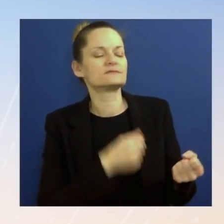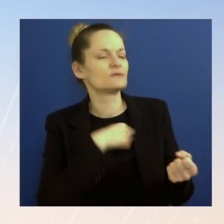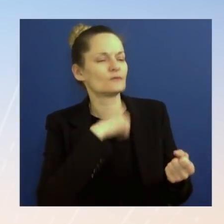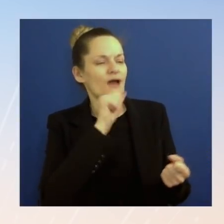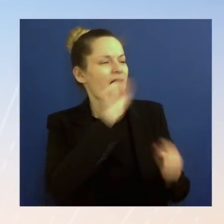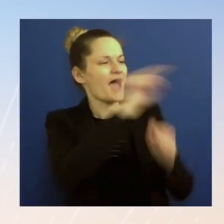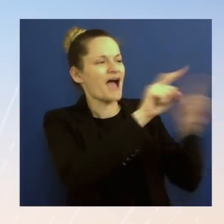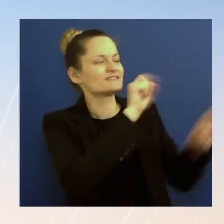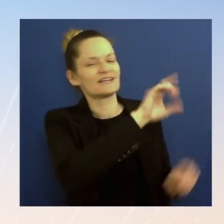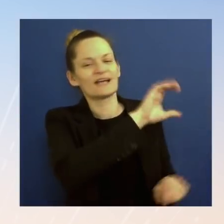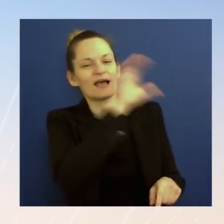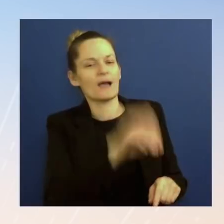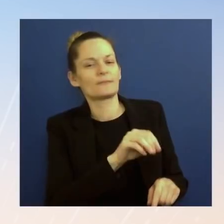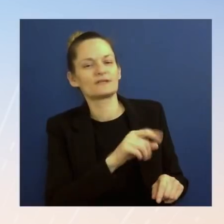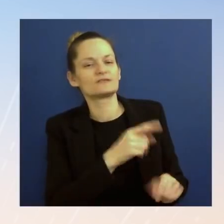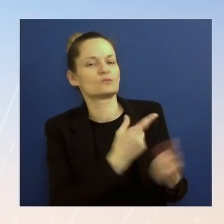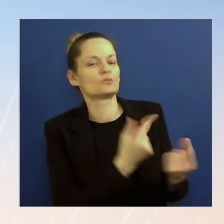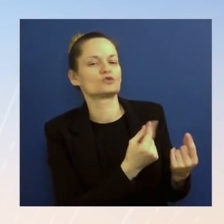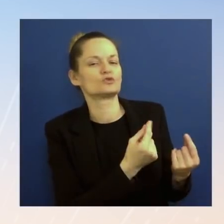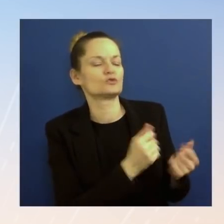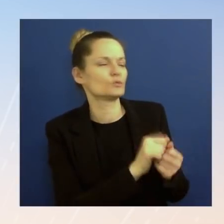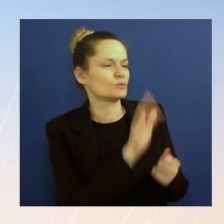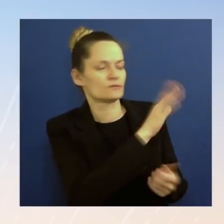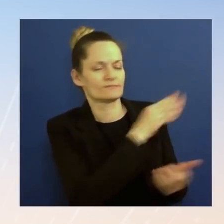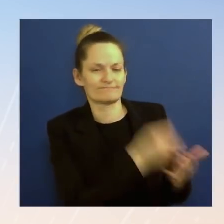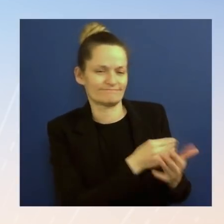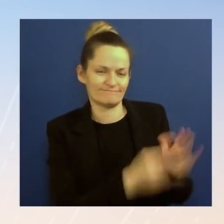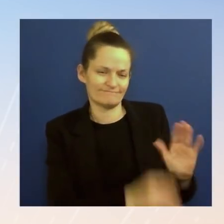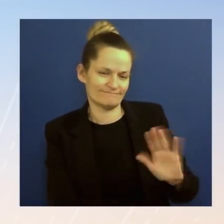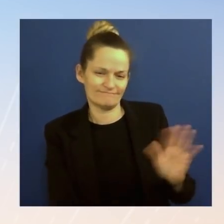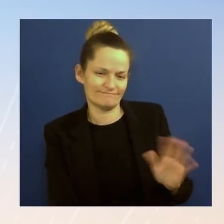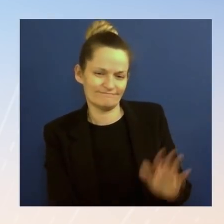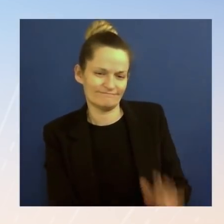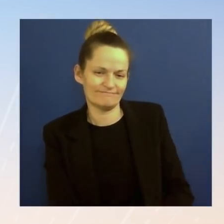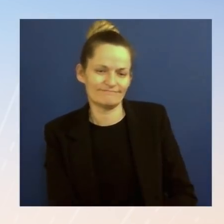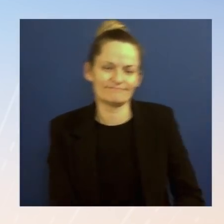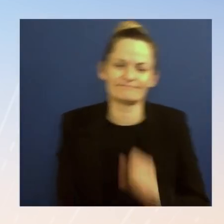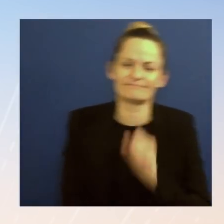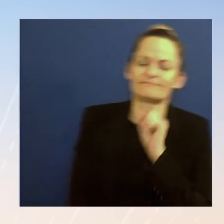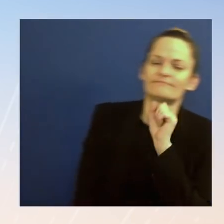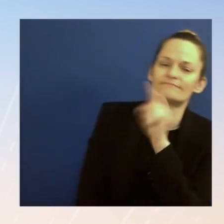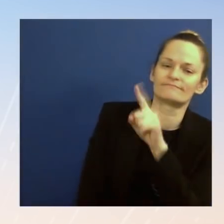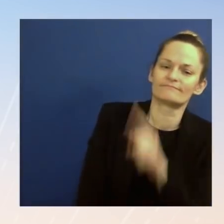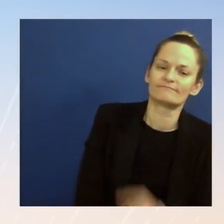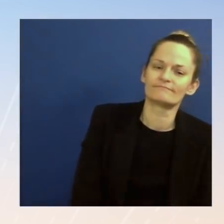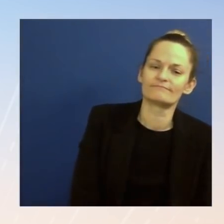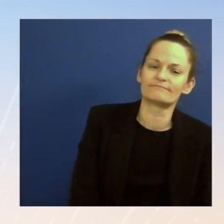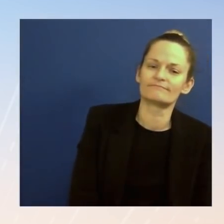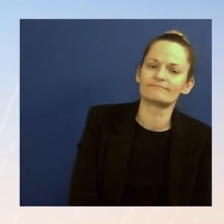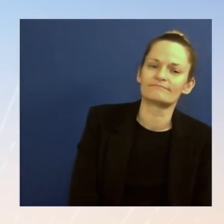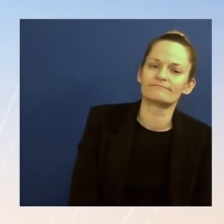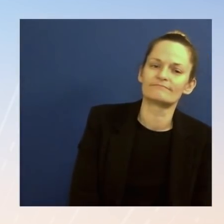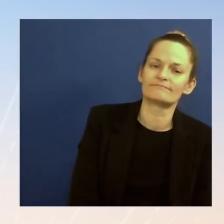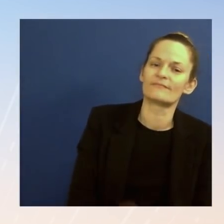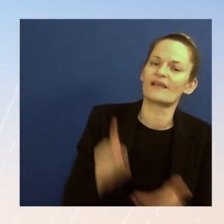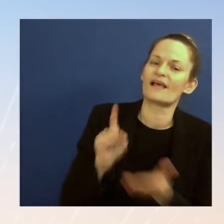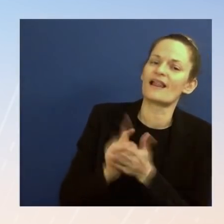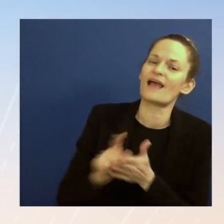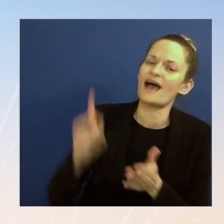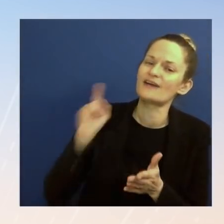At the Democratic retreat in Philadelphia last week, some of my colleagues were hearing a lot from Democratic lawmakers